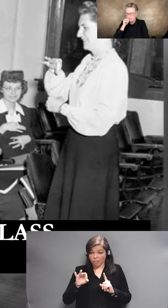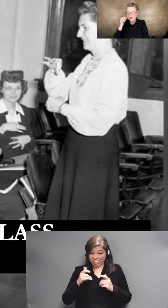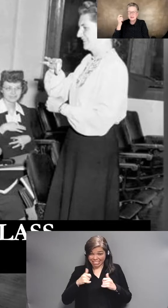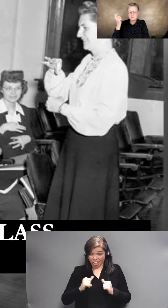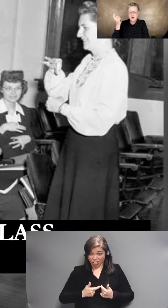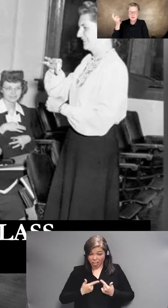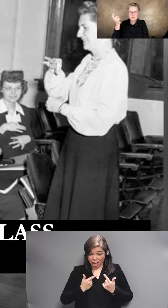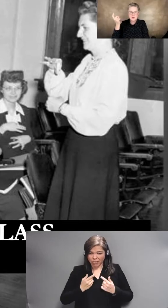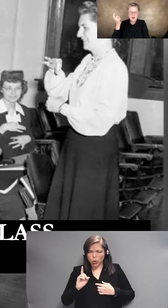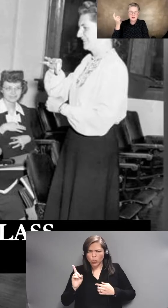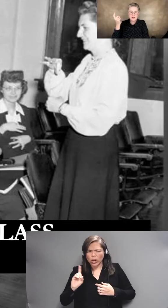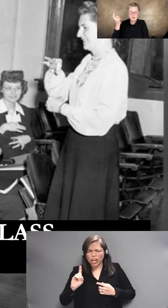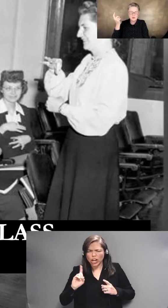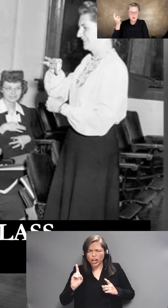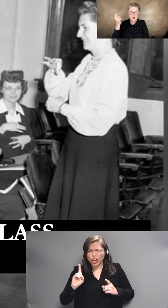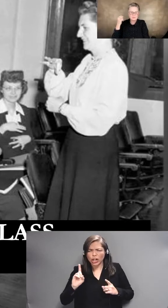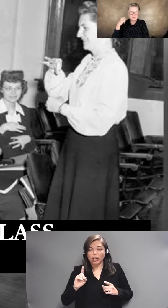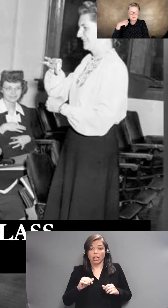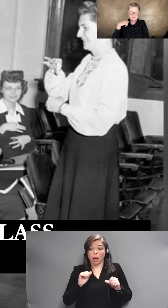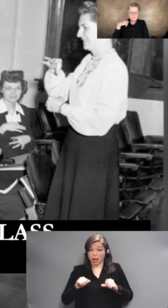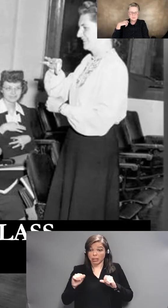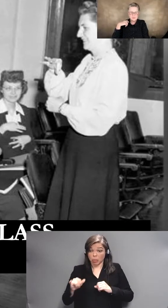and is it possible that I could interview her